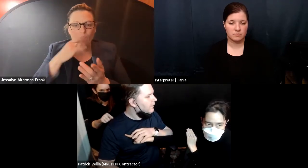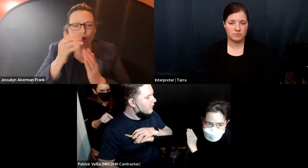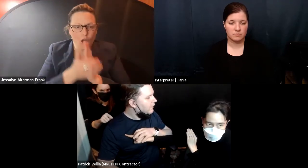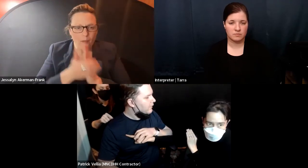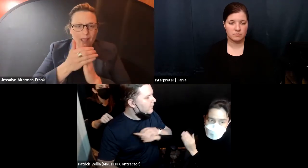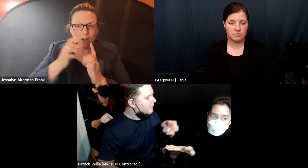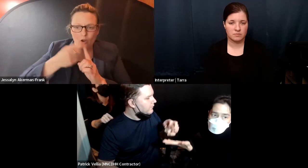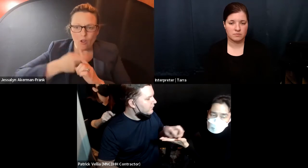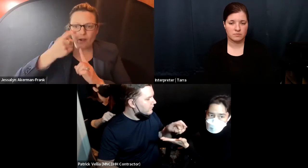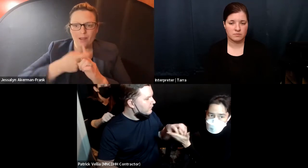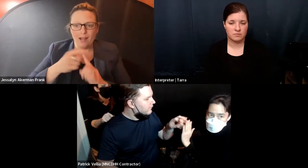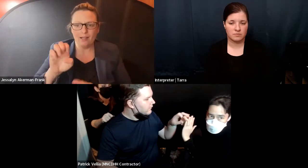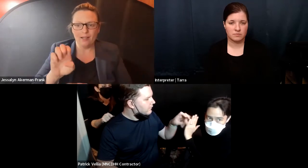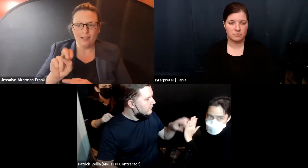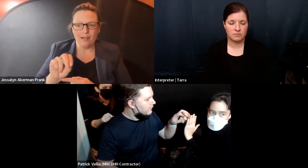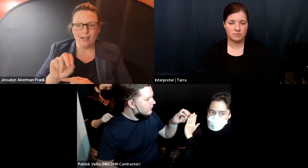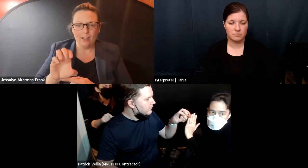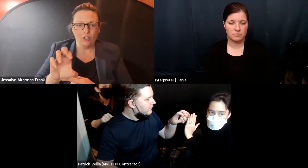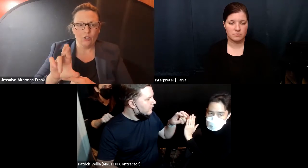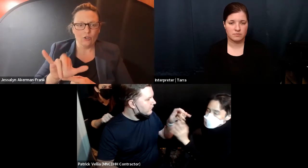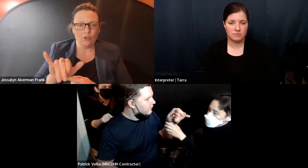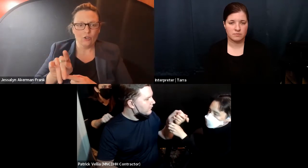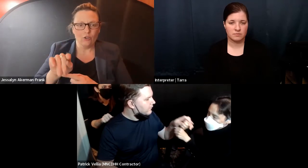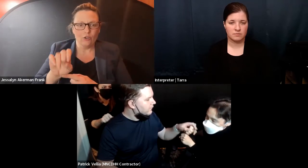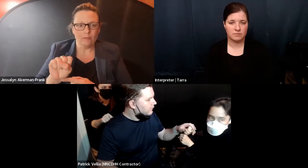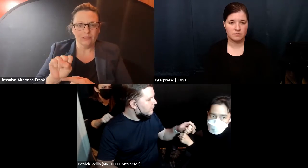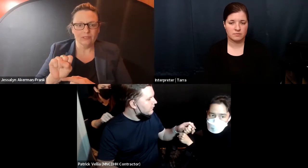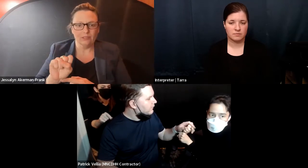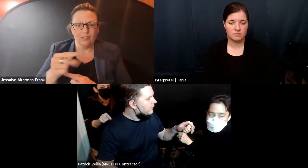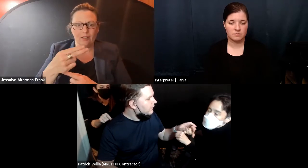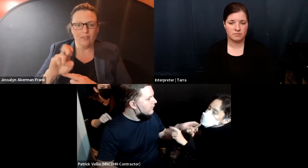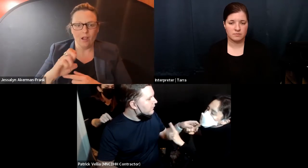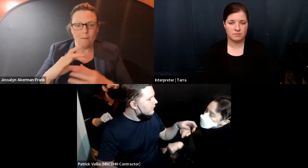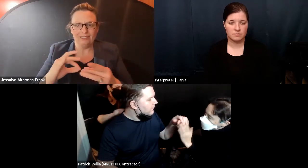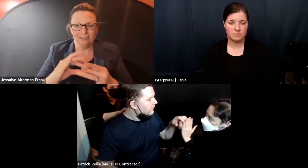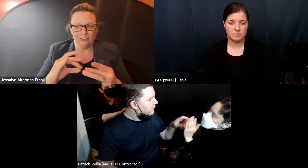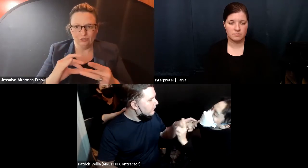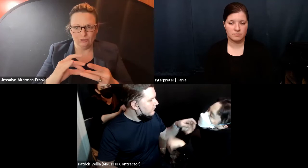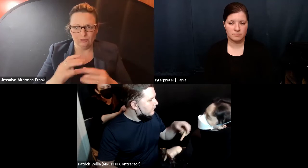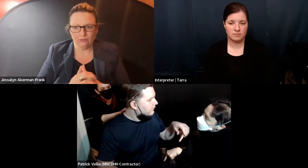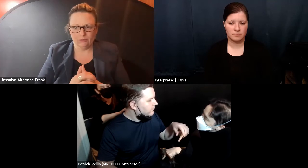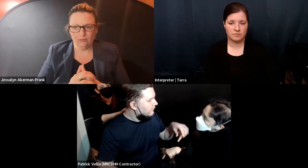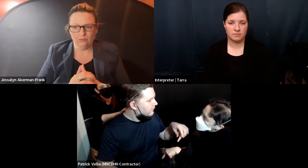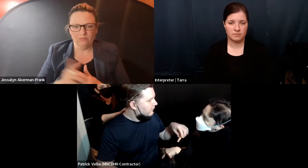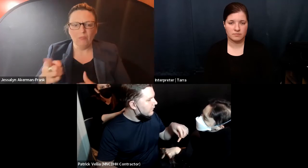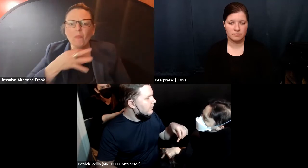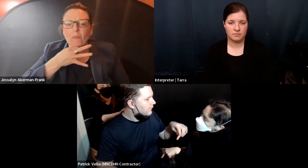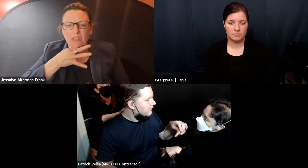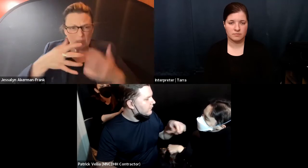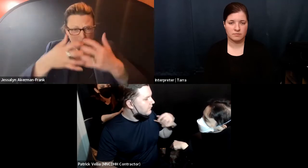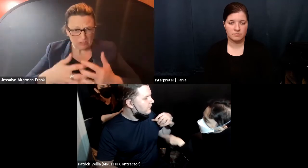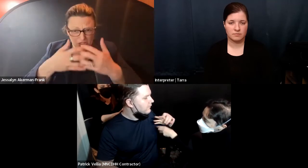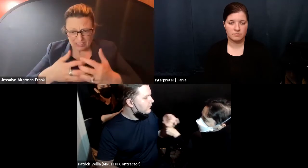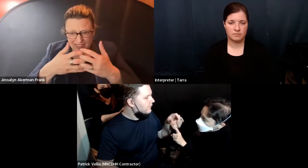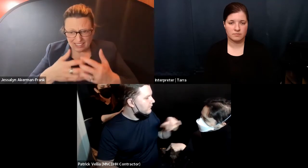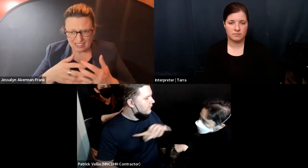A sighted person has emailed a DeafBlind person.